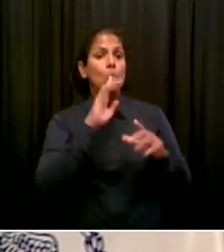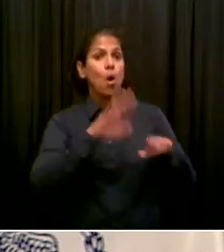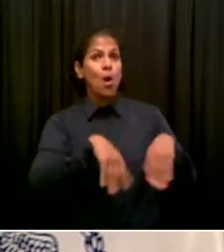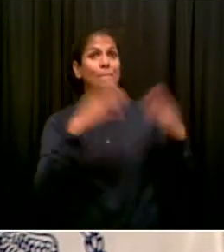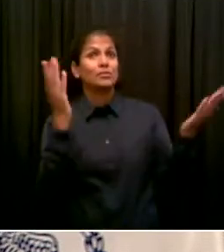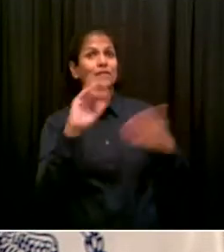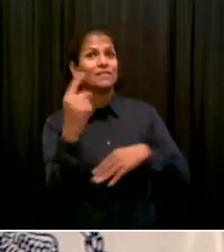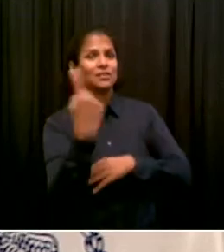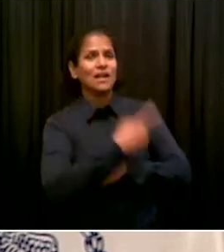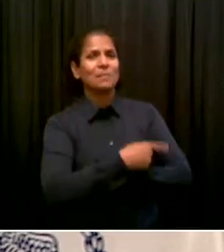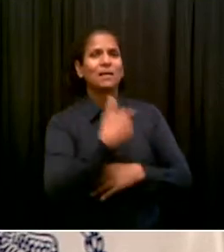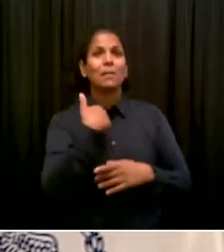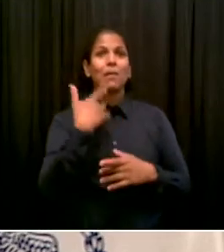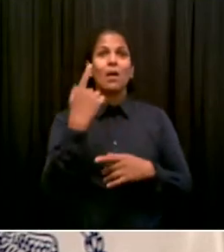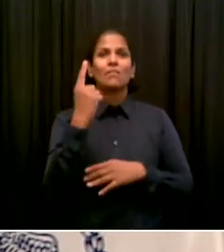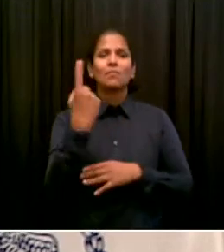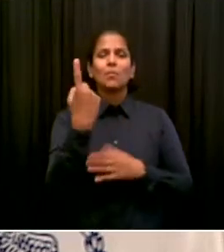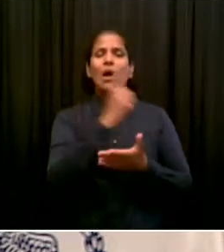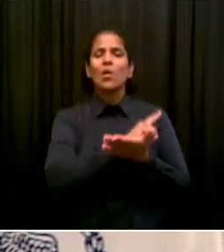VERSUS THE MONTH OF SEPTEMBER